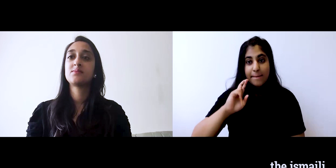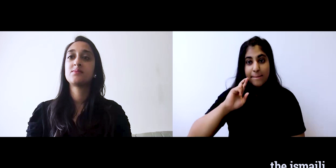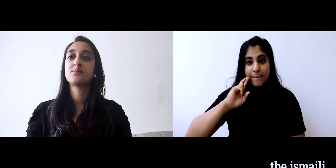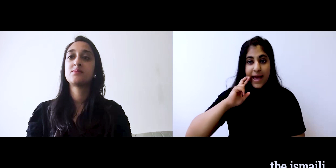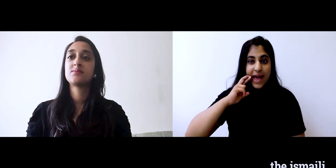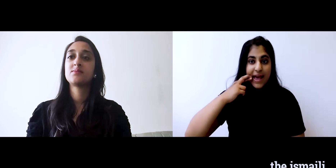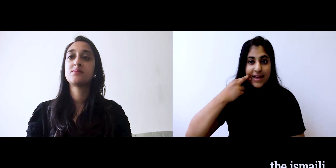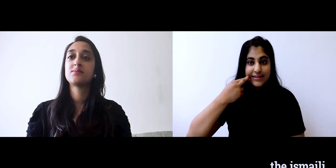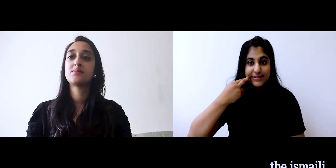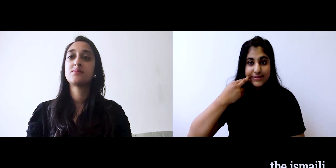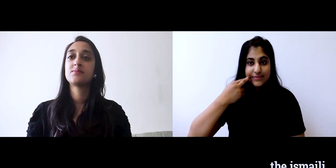Pears